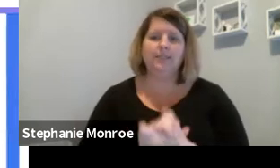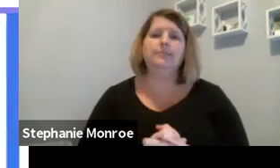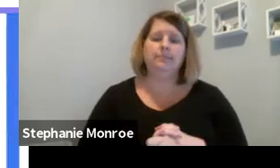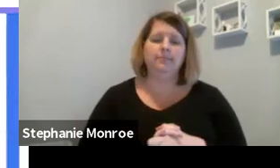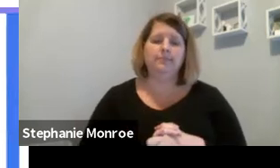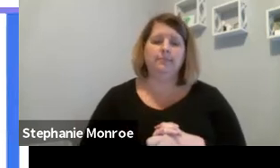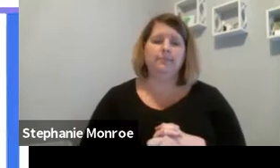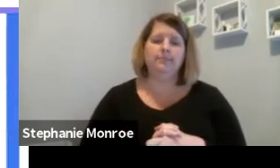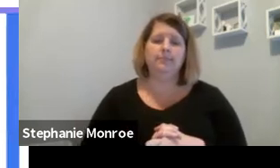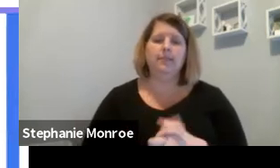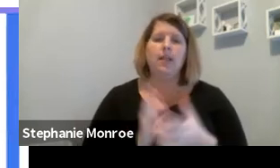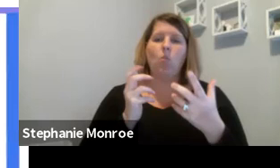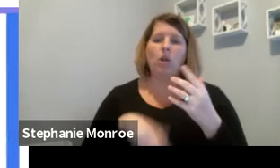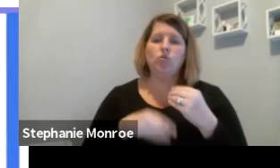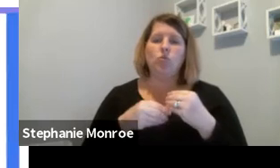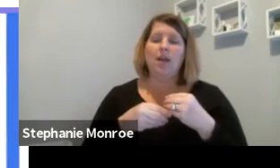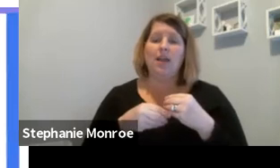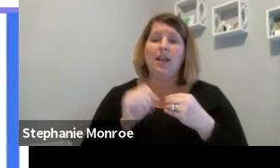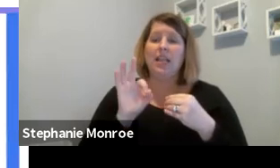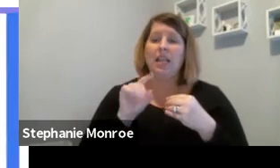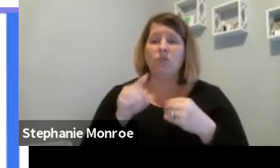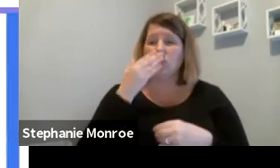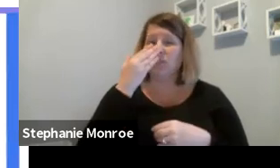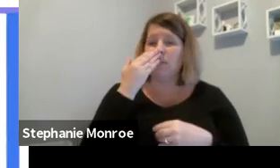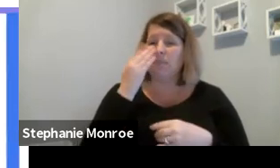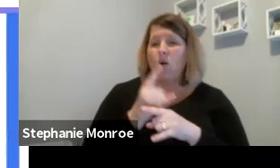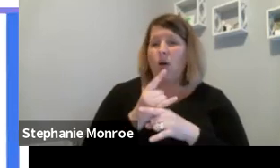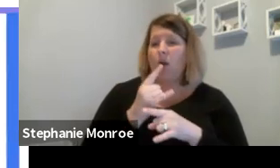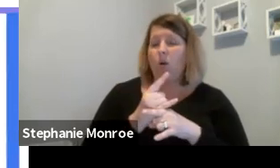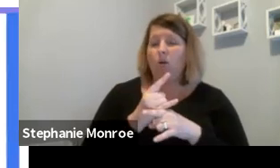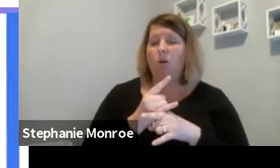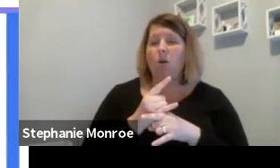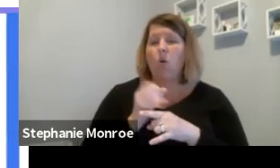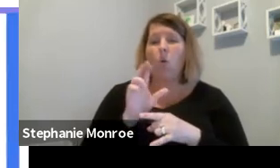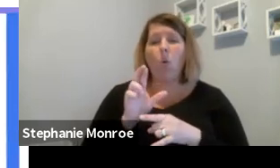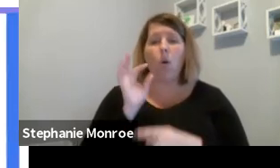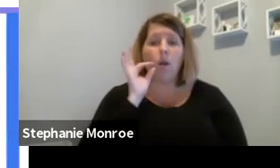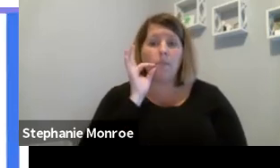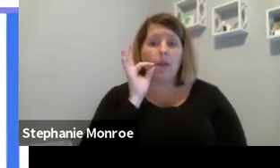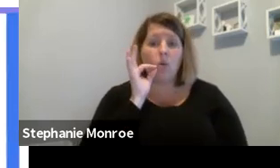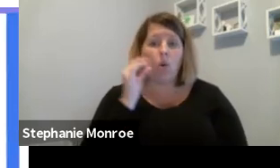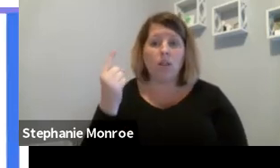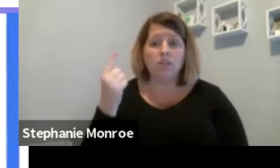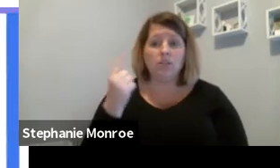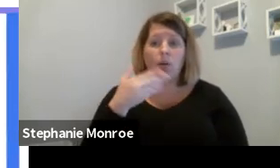I wanna add that if you smell alcohol or marijuana on someone's breath,